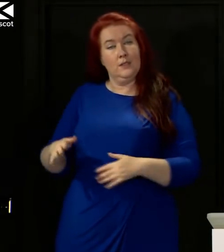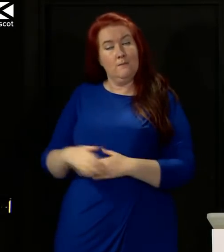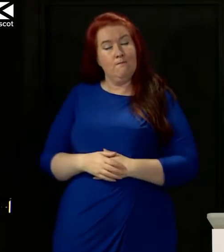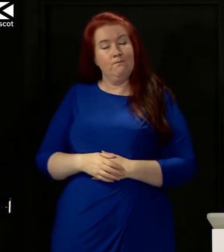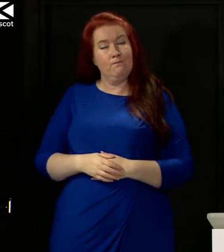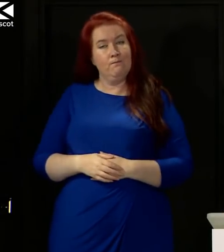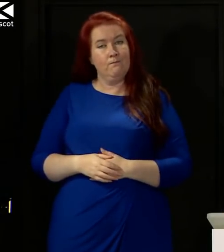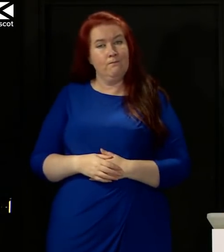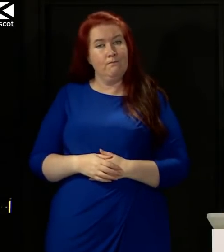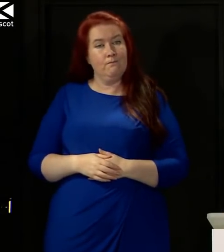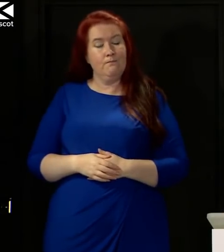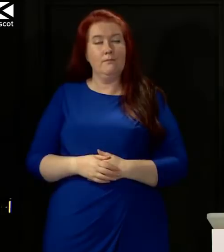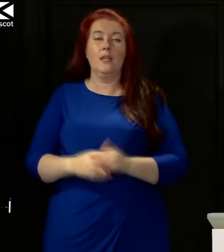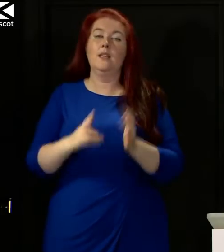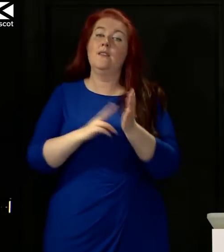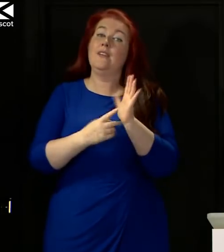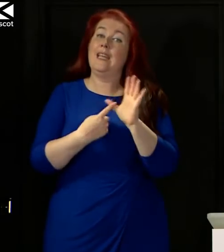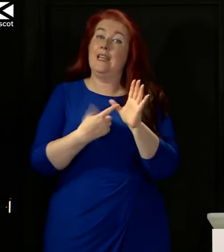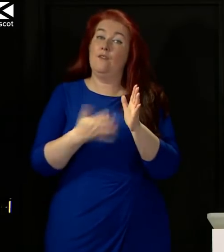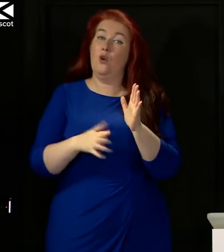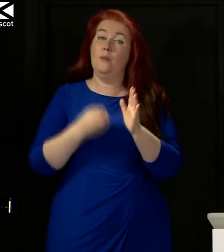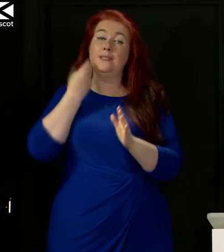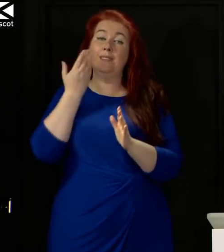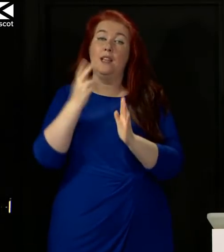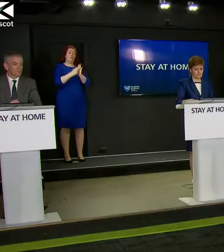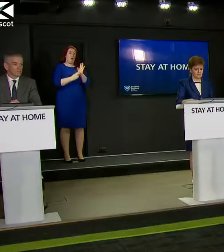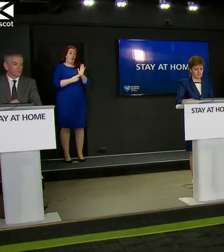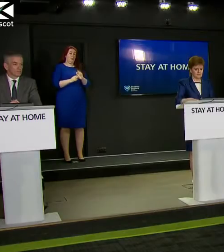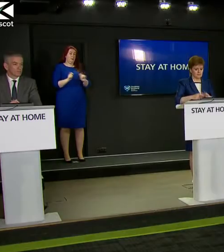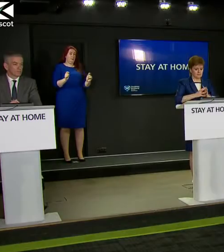Vivienne Aitken form the Daily Record.